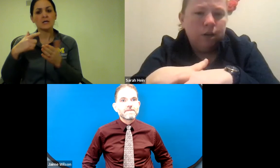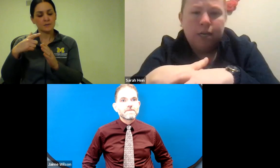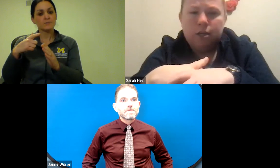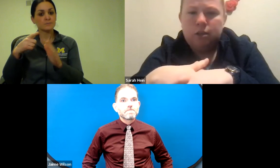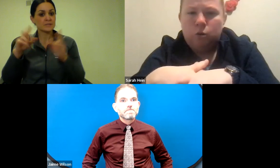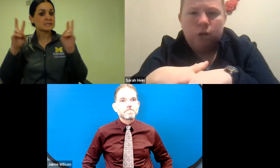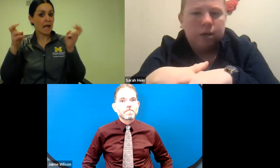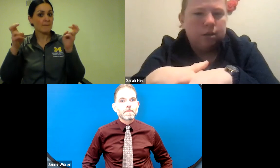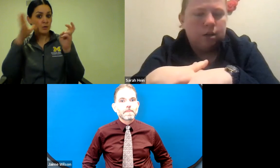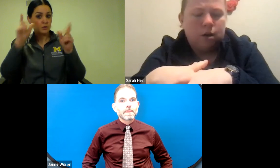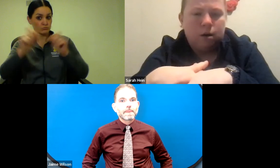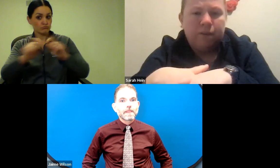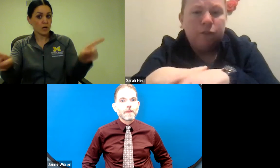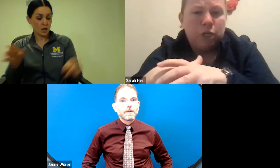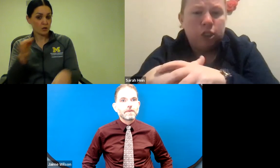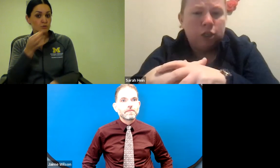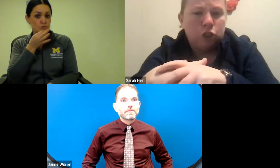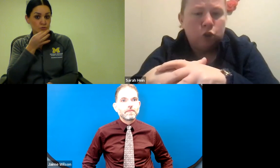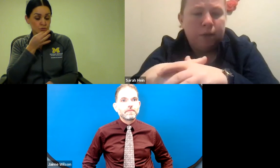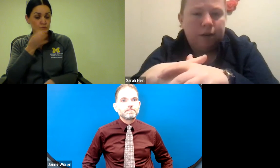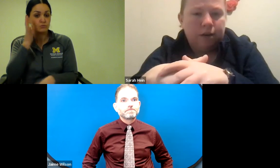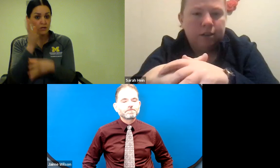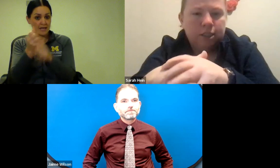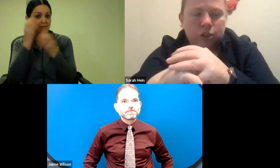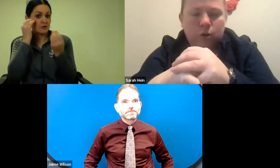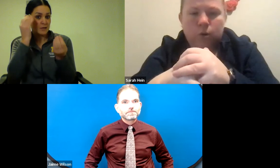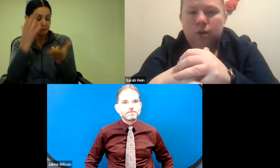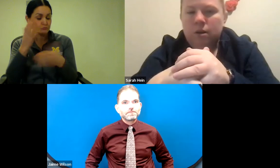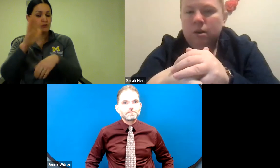Sarah Hein: and you will get the information on social media. So